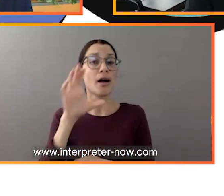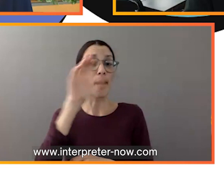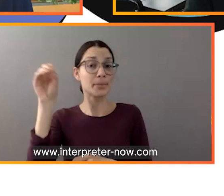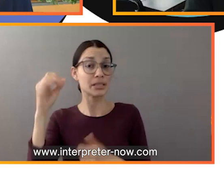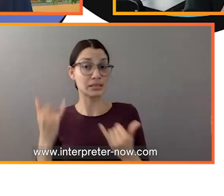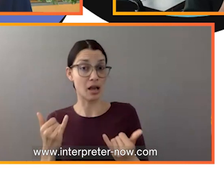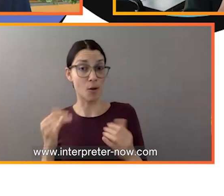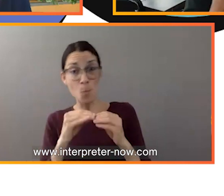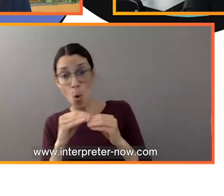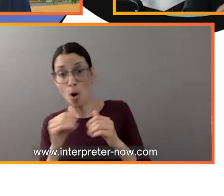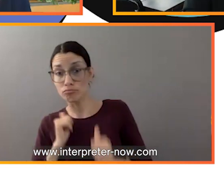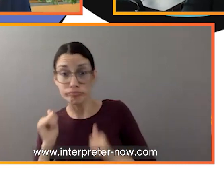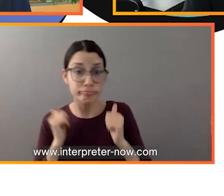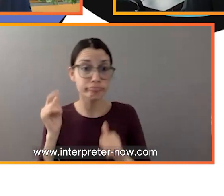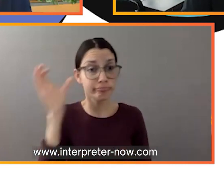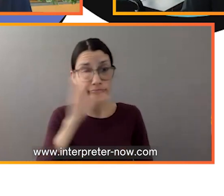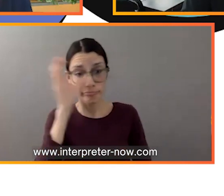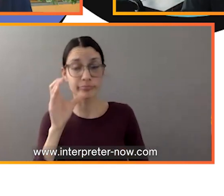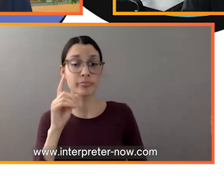talent, to how it is right now?